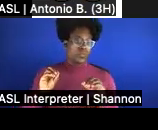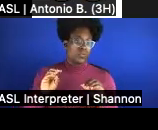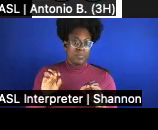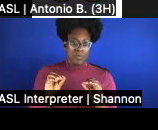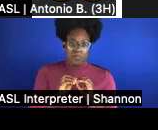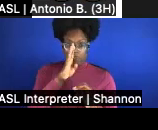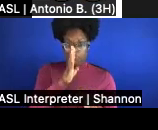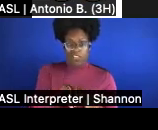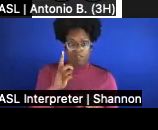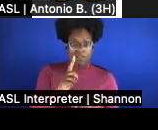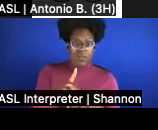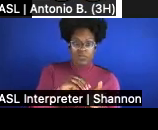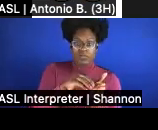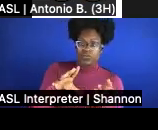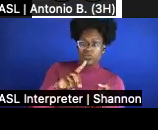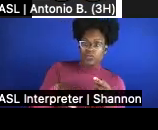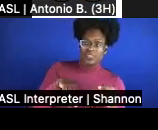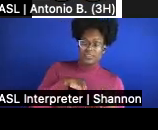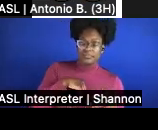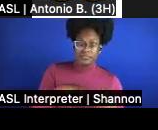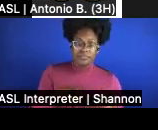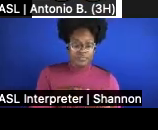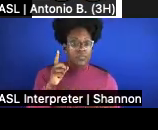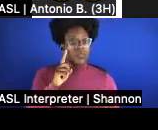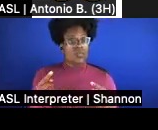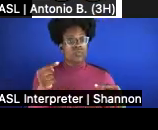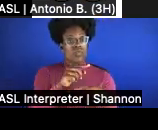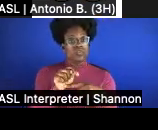The same mostly holds up for cross-trained teachers, too, though they had stronger attempt